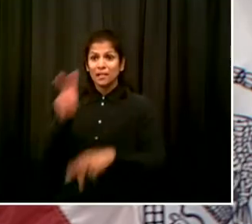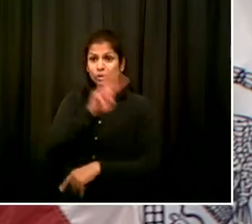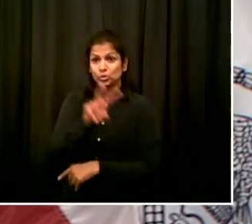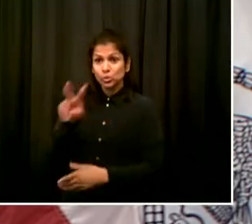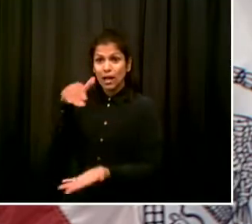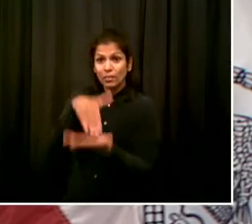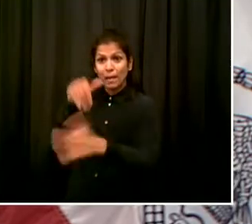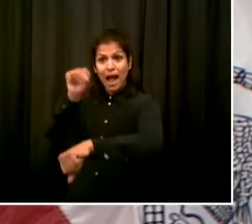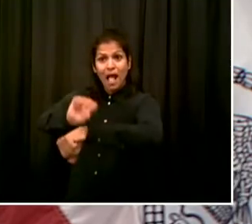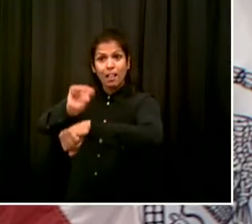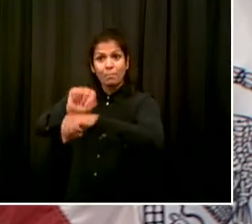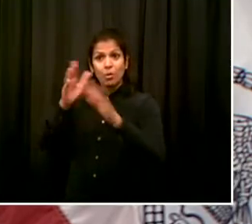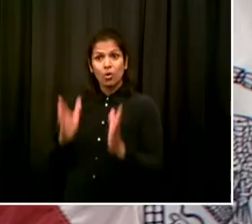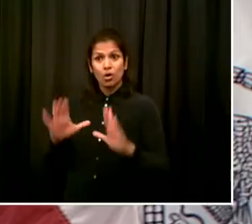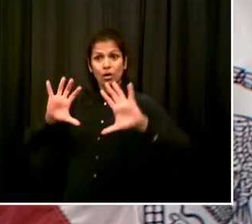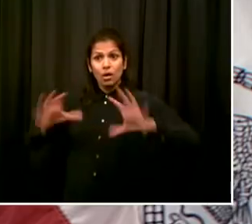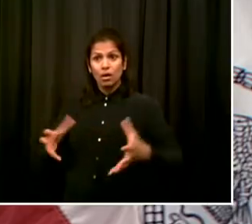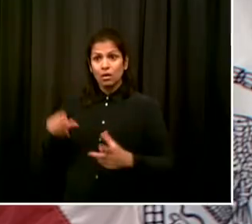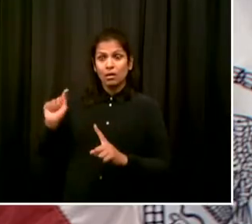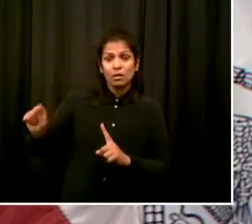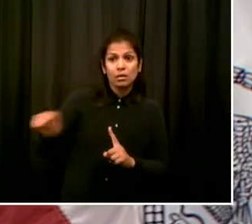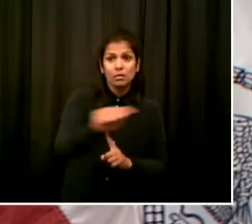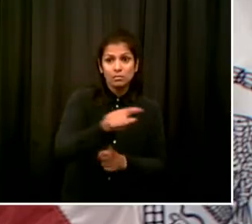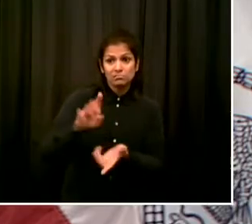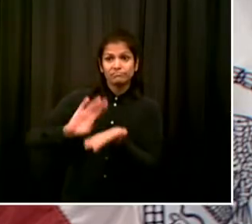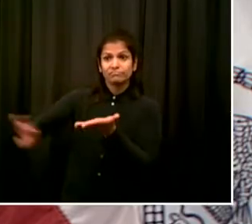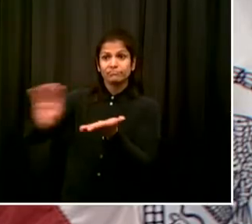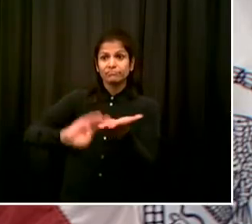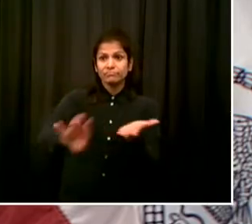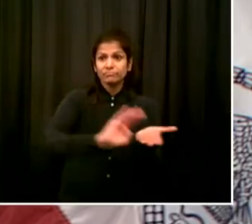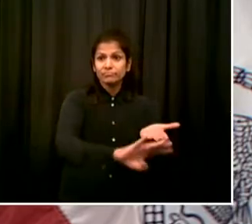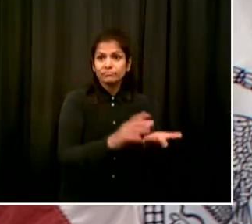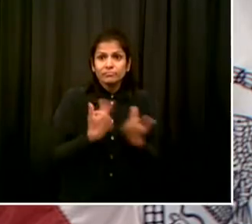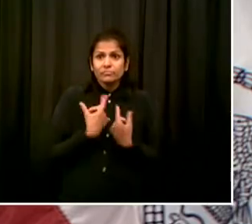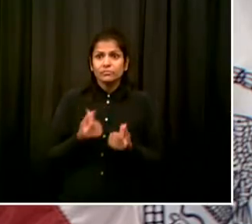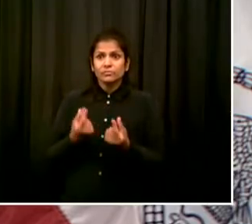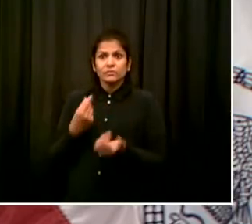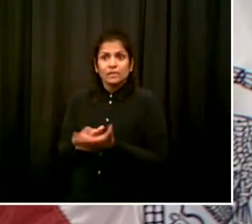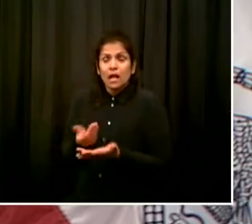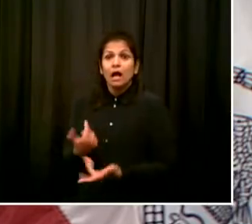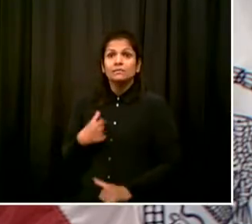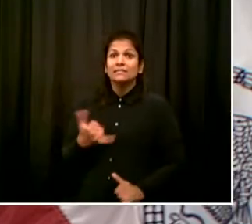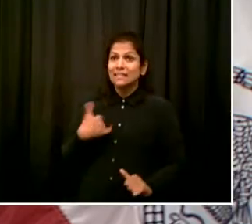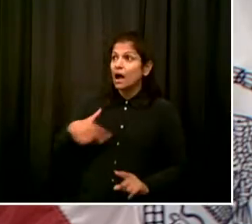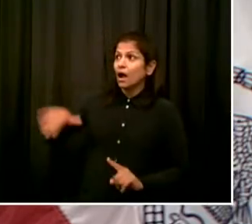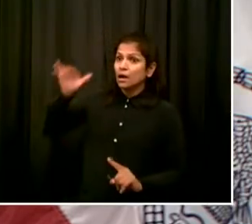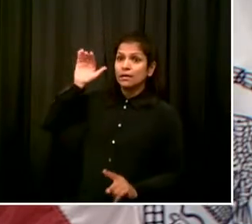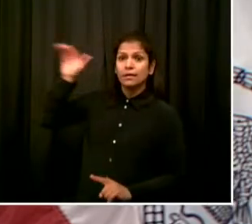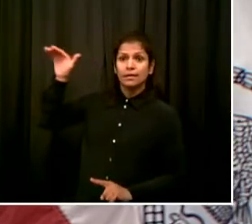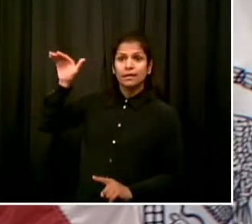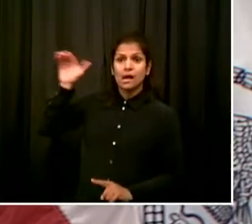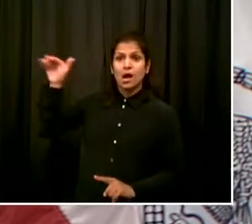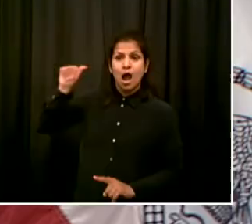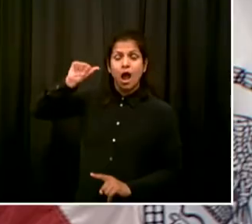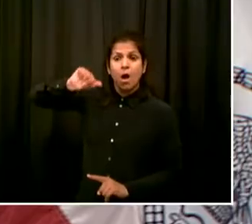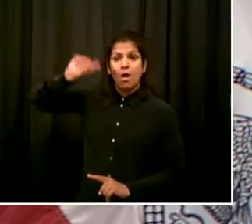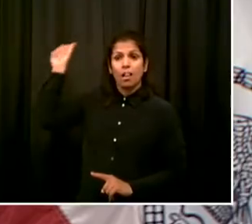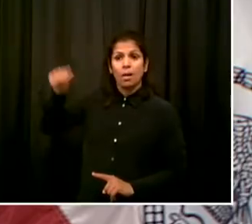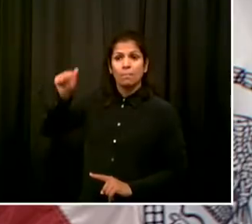EMPOYLES EWIL L BE LAD IOFF. THAT IS ABOUT AS REAL AS IT GETS SO I WOULD ASK